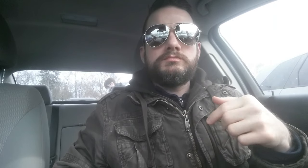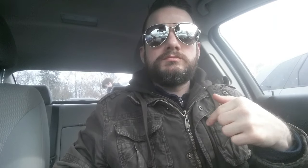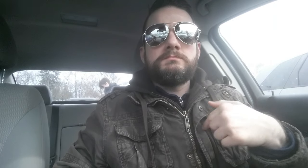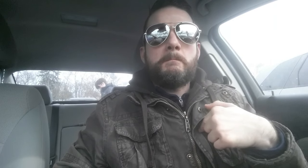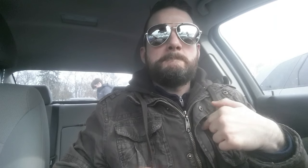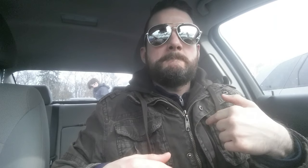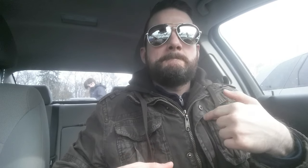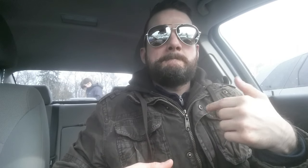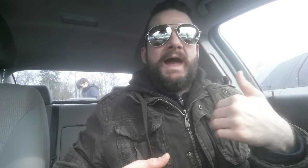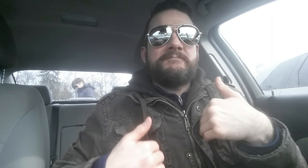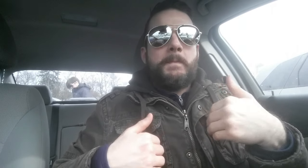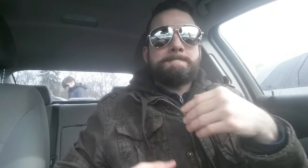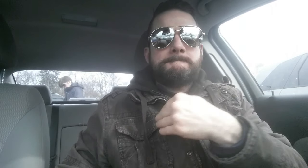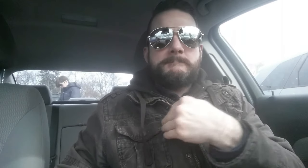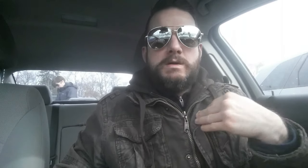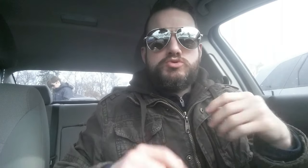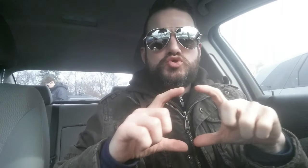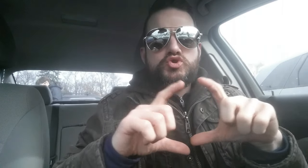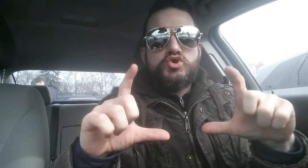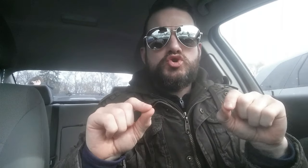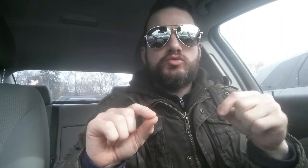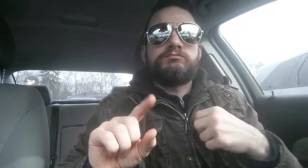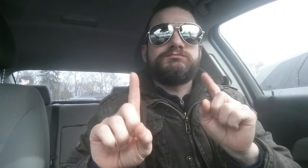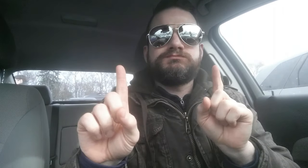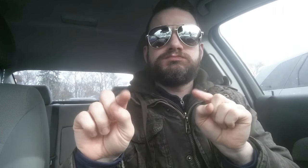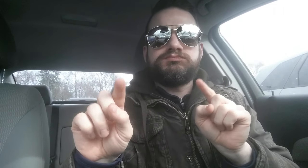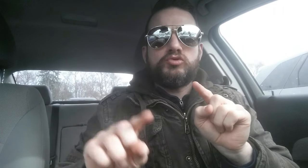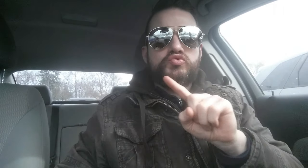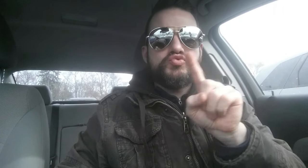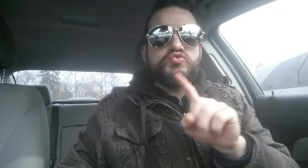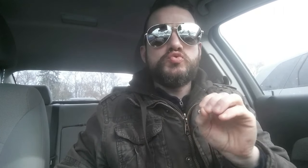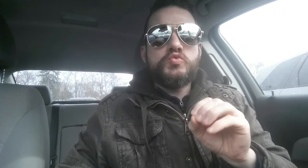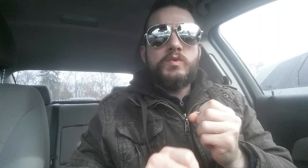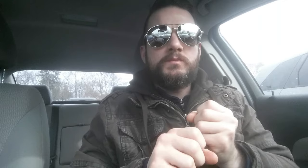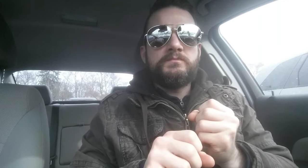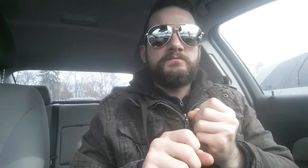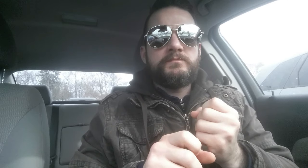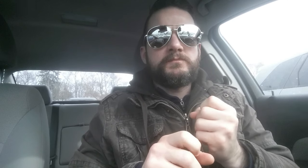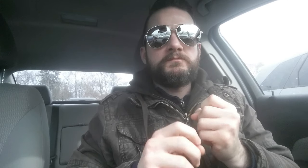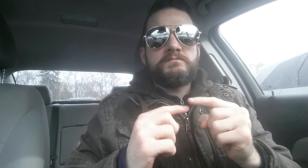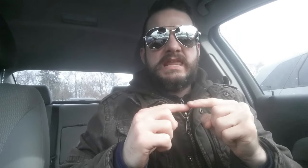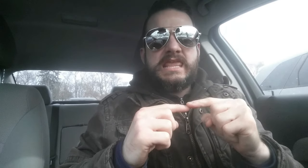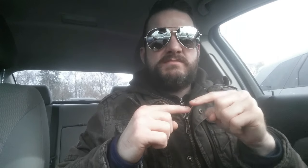I have a membership card so I can keep going to the zoo